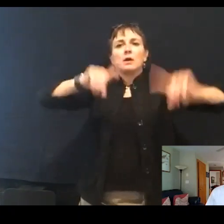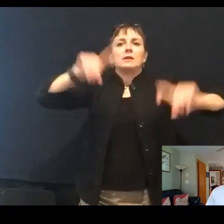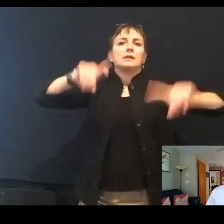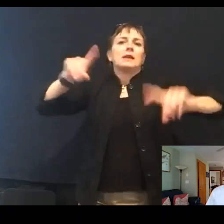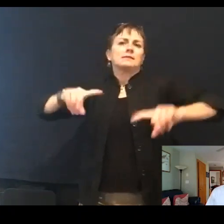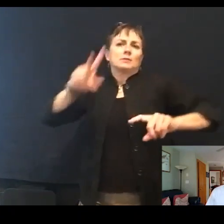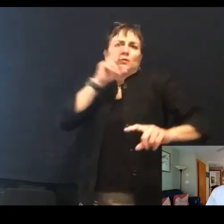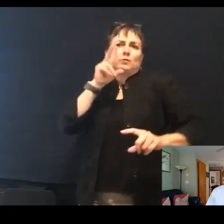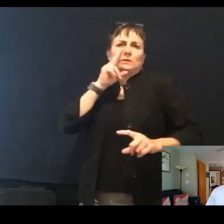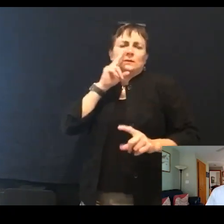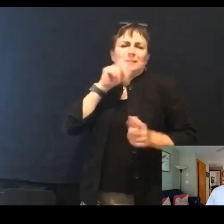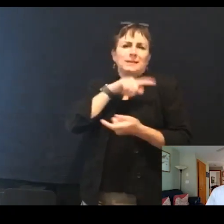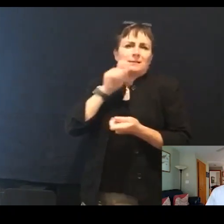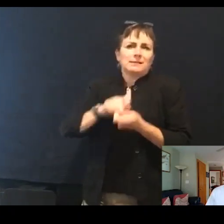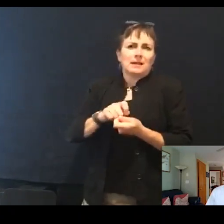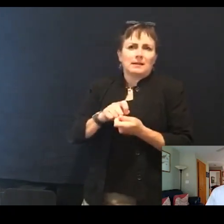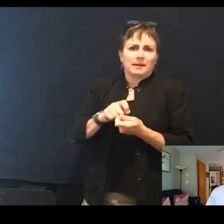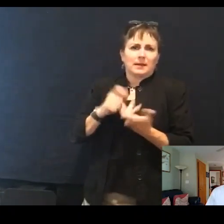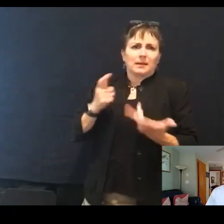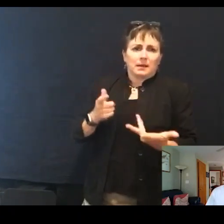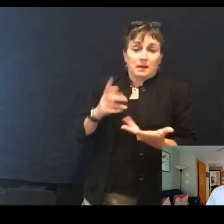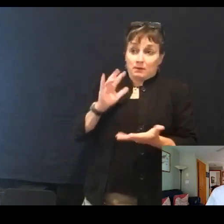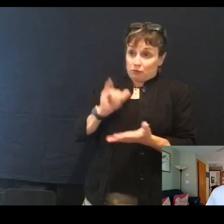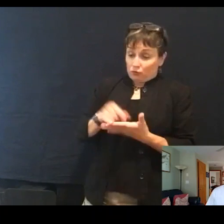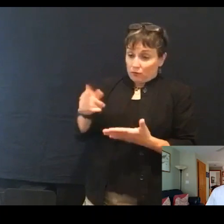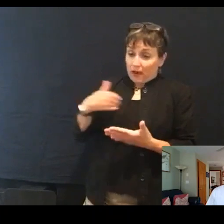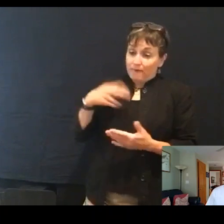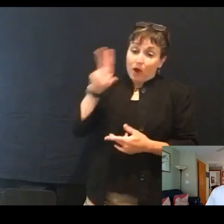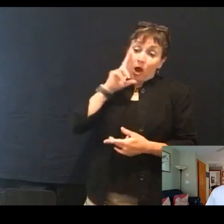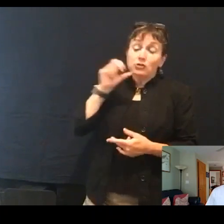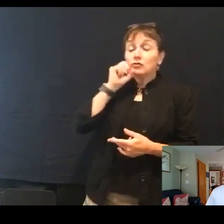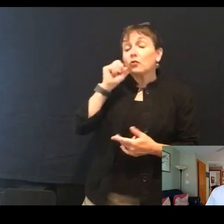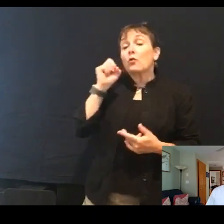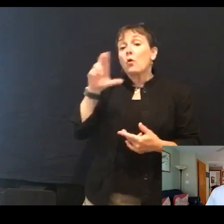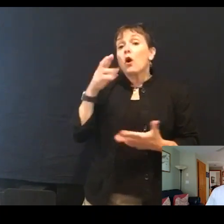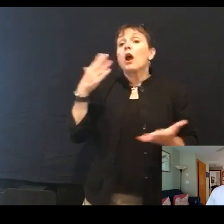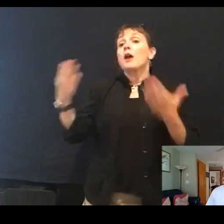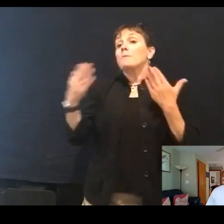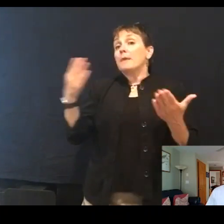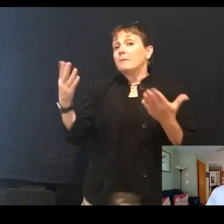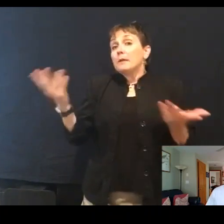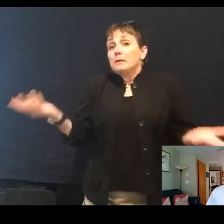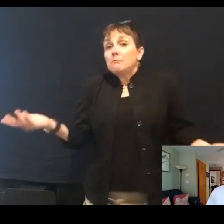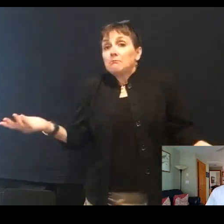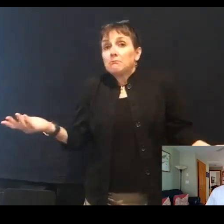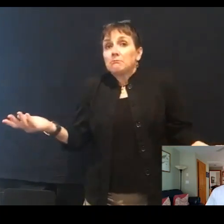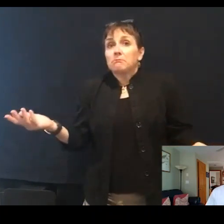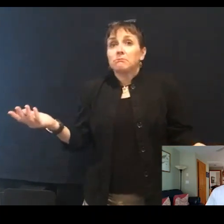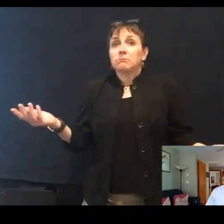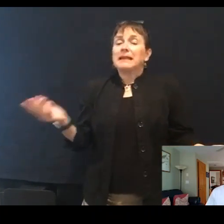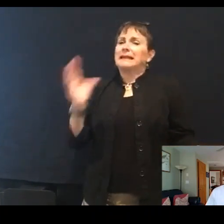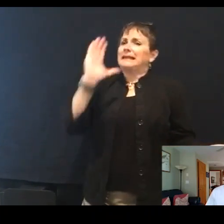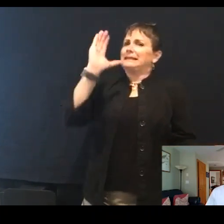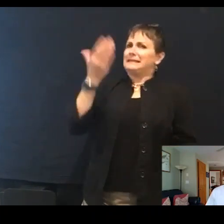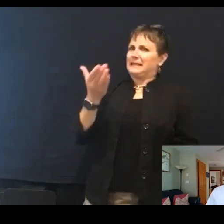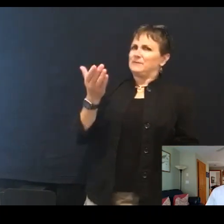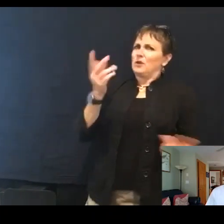and testing just to be sure that the disease is Usher syndrome, or, in fact, to confirm that, while it looks like Usher